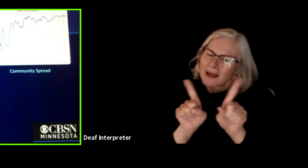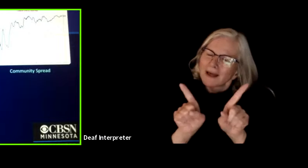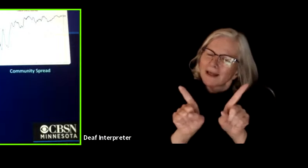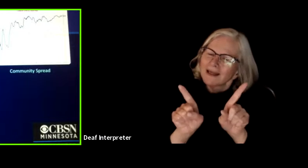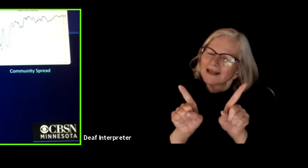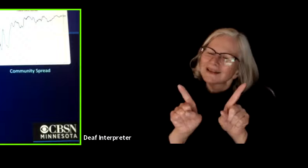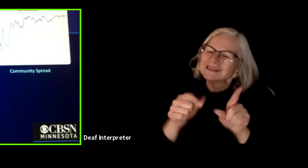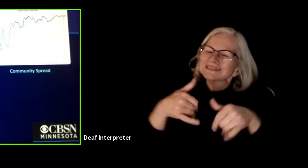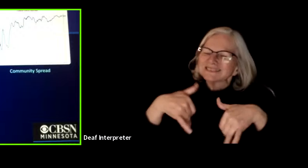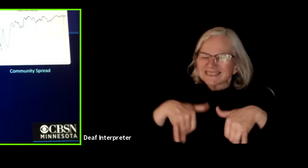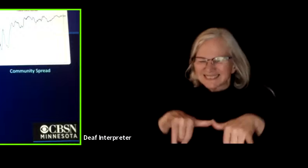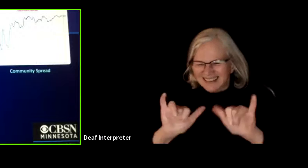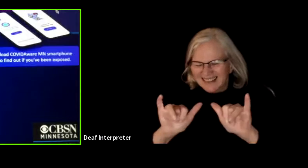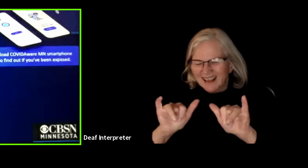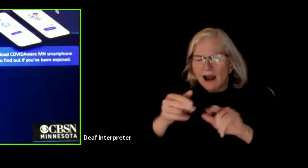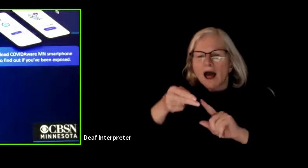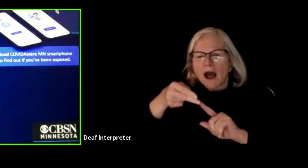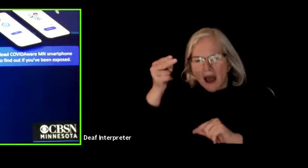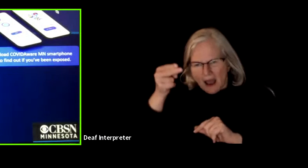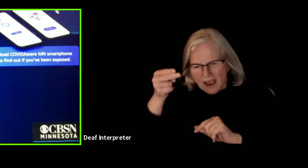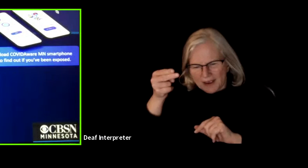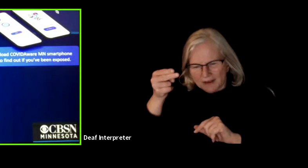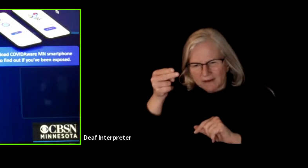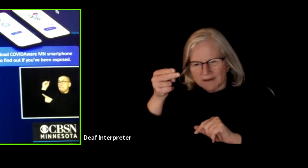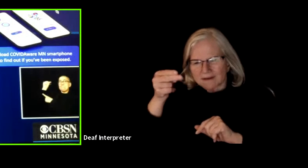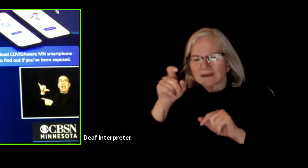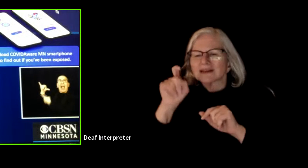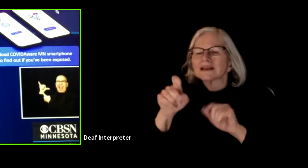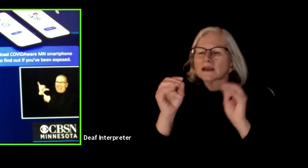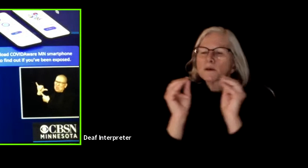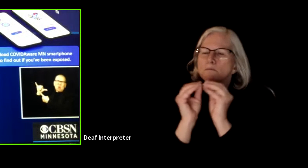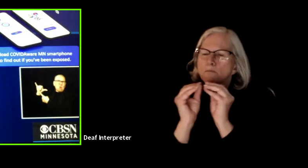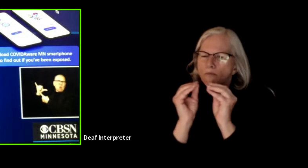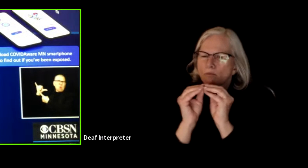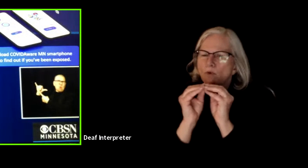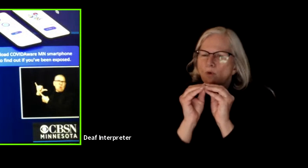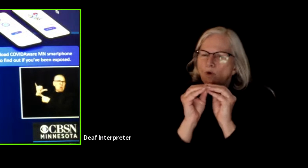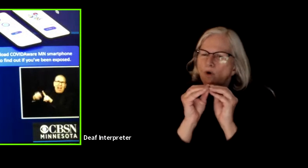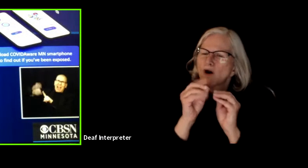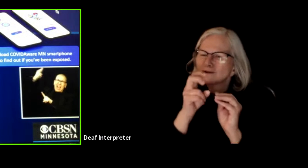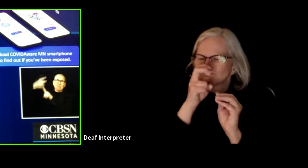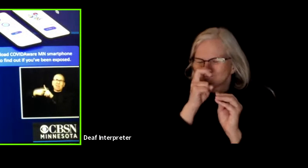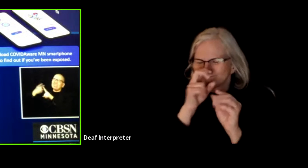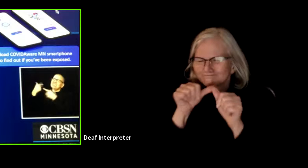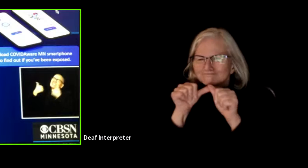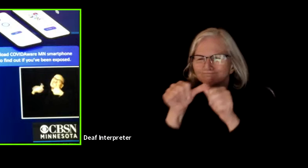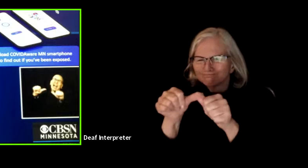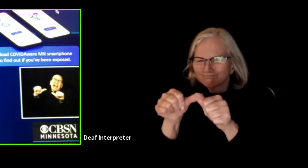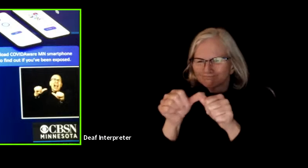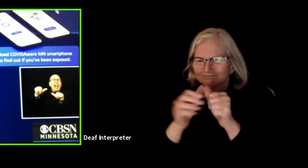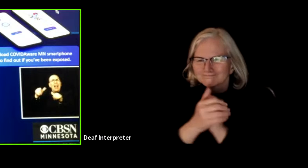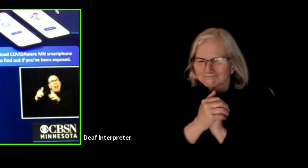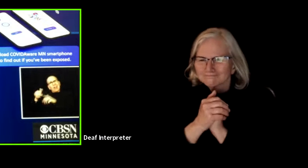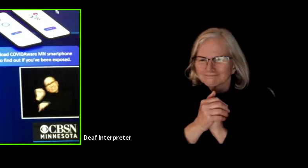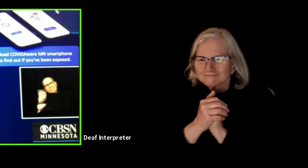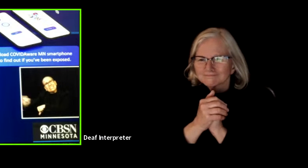SO WE'VE GOT WORK TO DO THERE. BUT WE KNOW WHAT KEEPS US SAFE AND I'LL COME BACK TO THIS. I'VE HEARD THIS A LOT OF TIMES,